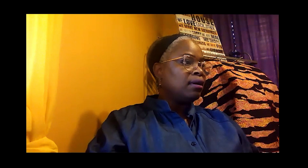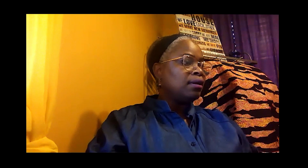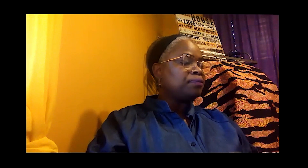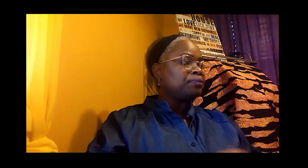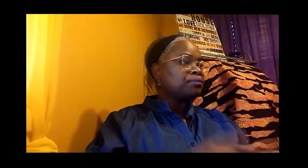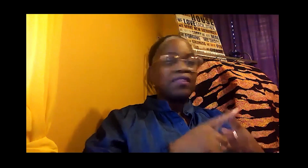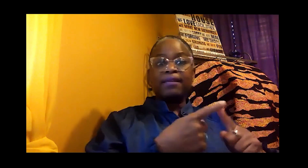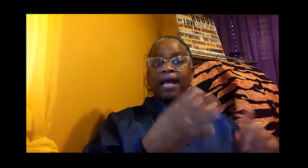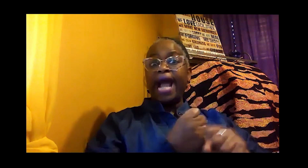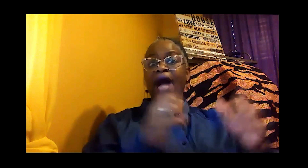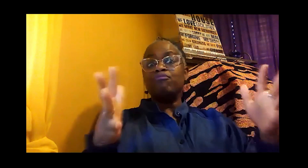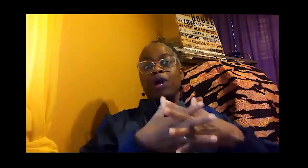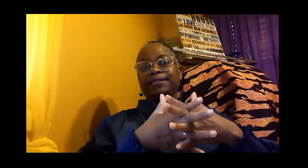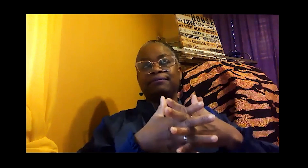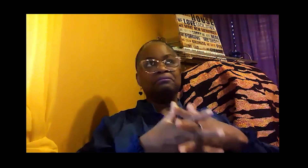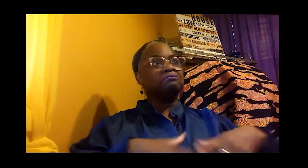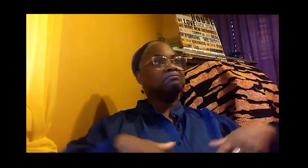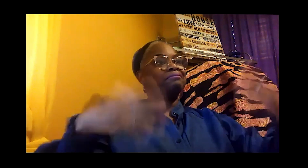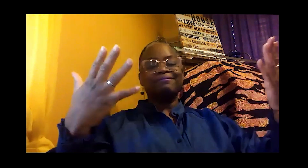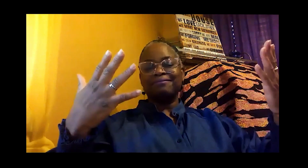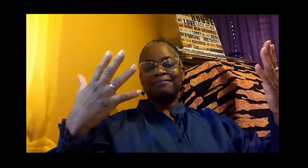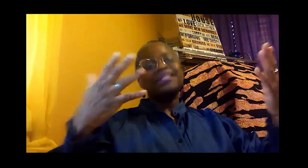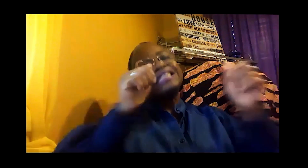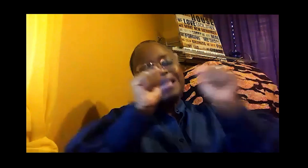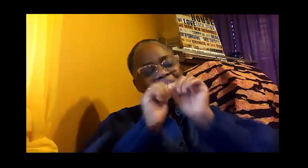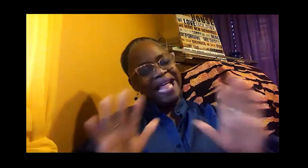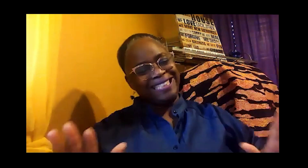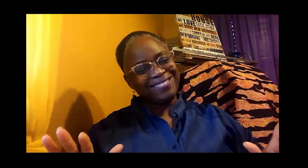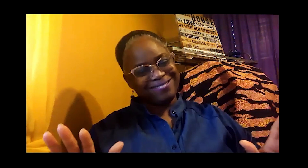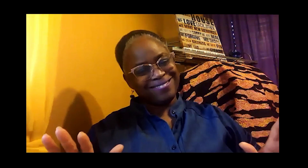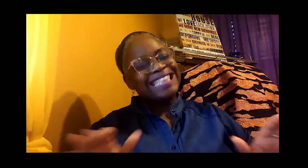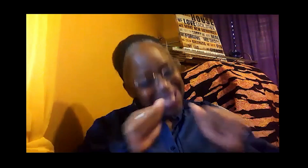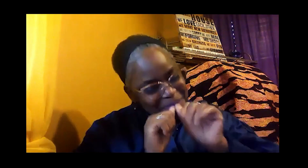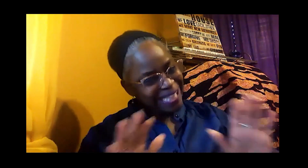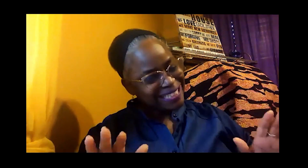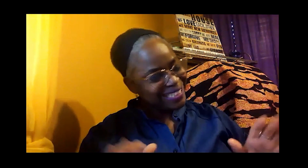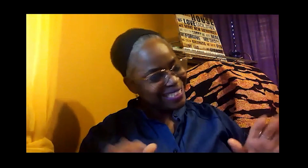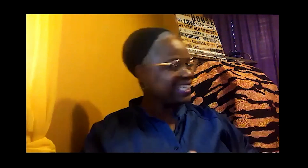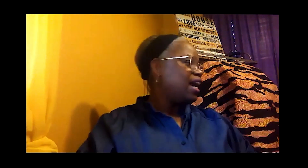have it, I became pregnant while residing in Los Angeles, but I must tell you, having my child was